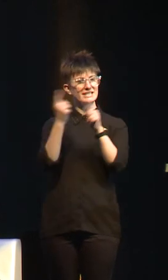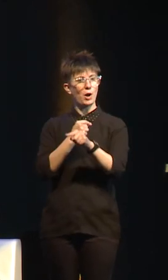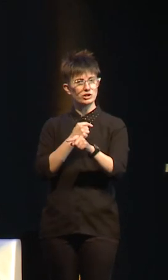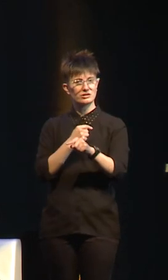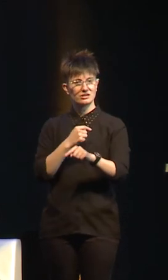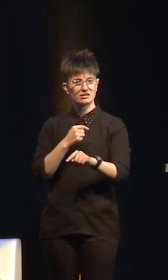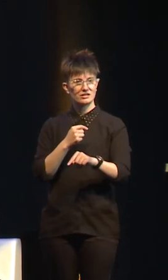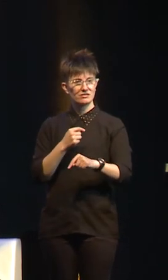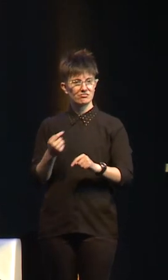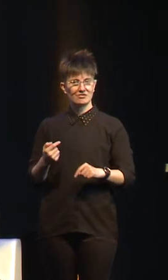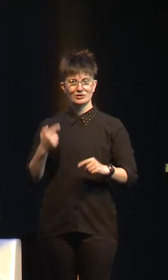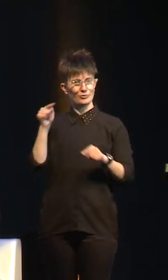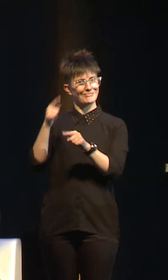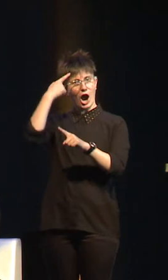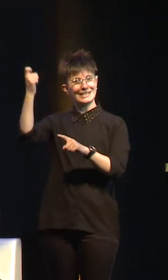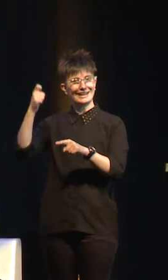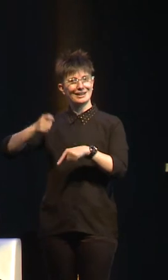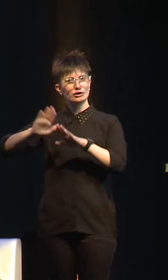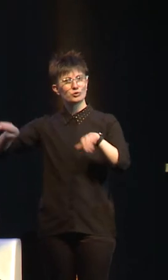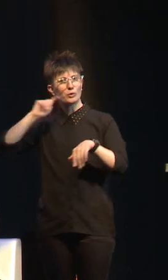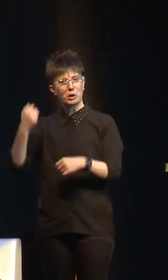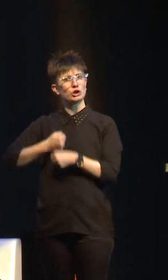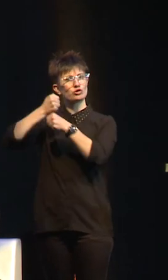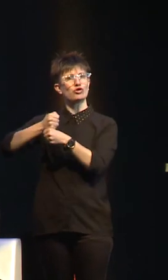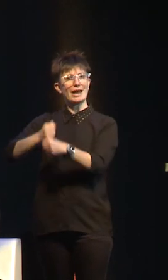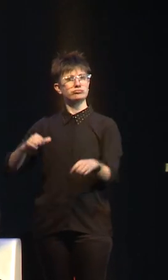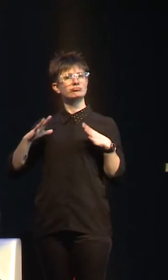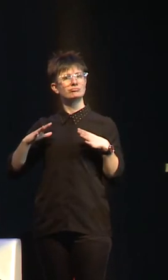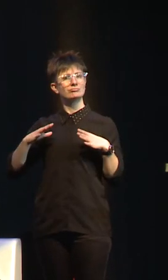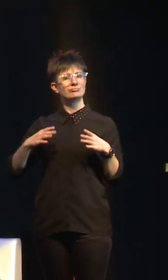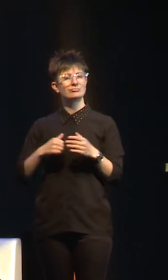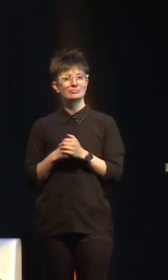to go on strike for the climate. You know people were saying things like ‘well you